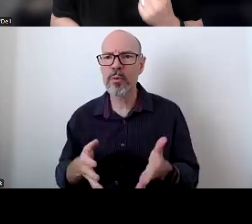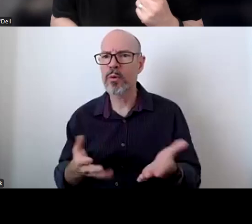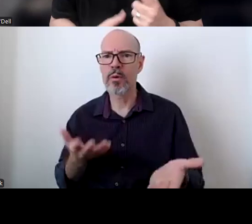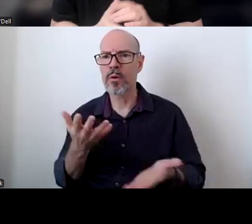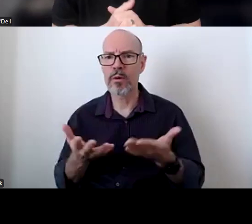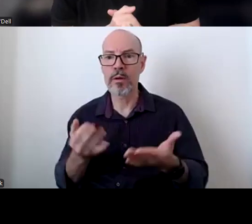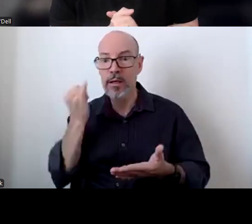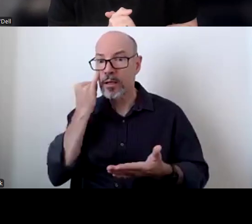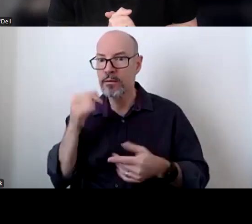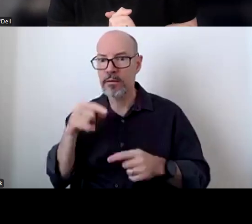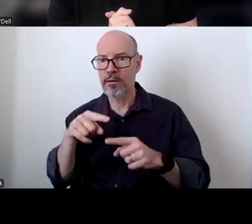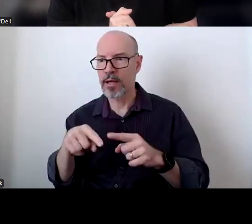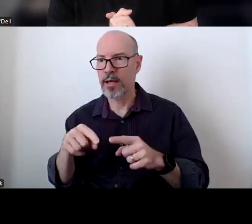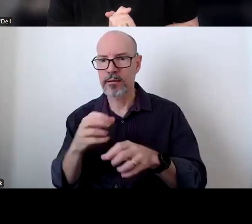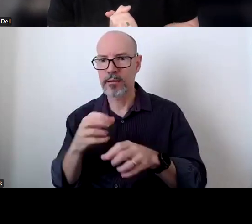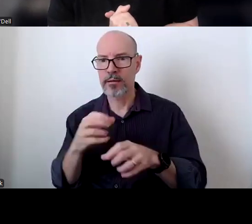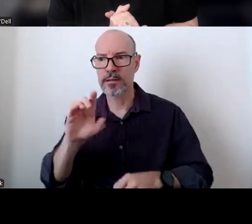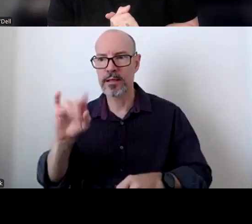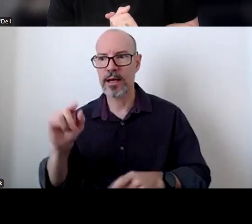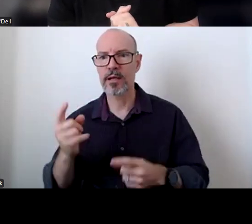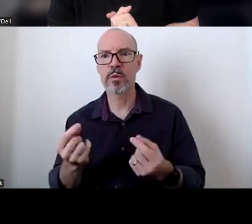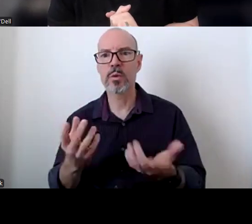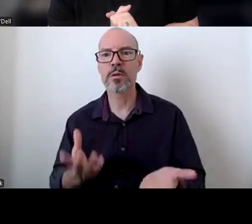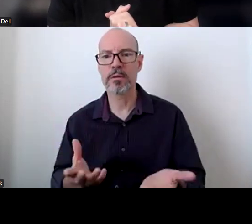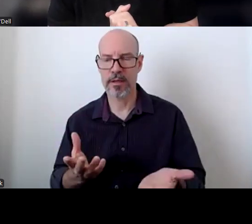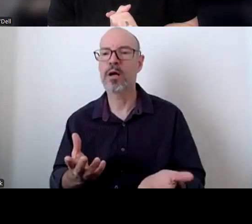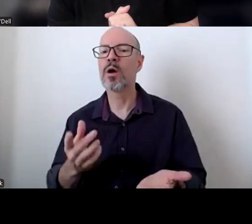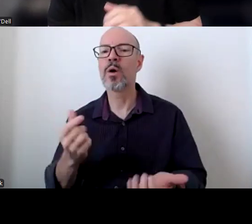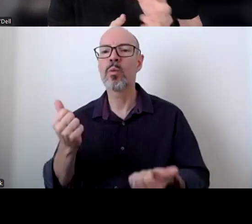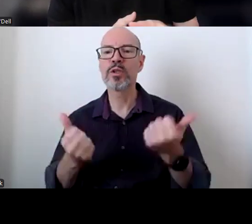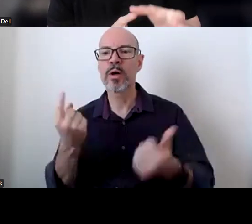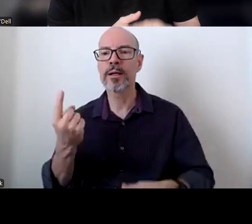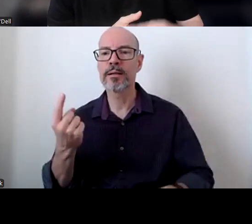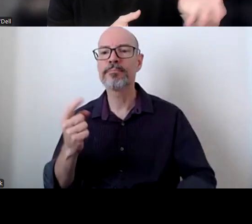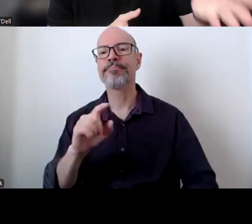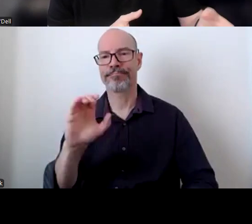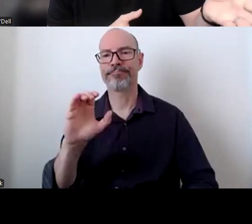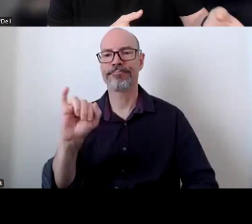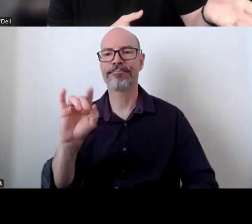available, and they use a team approach, but if only one is